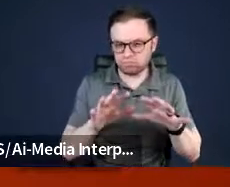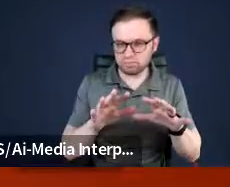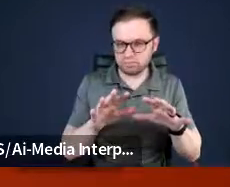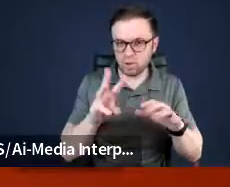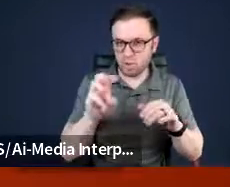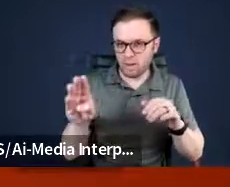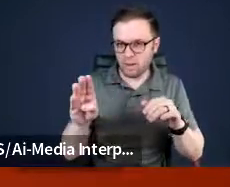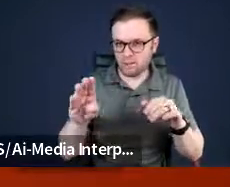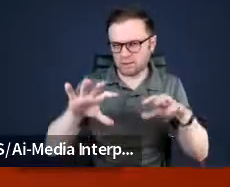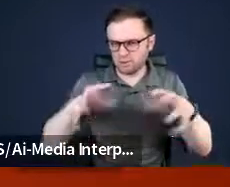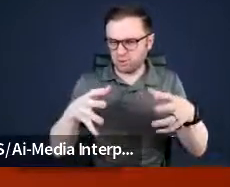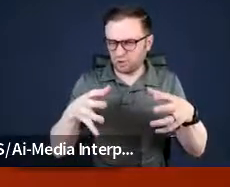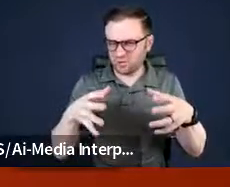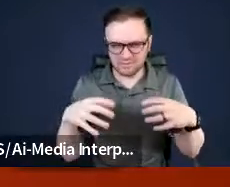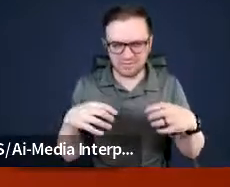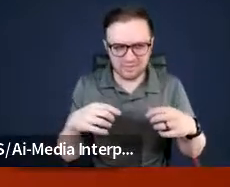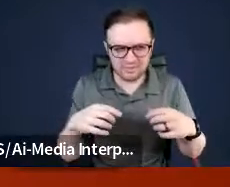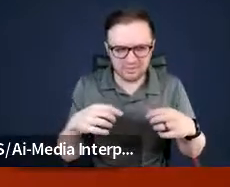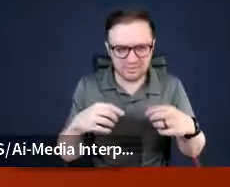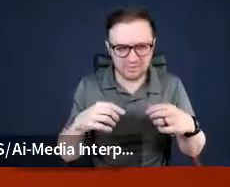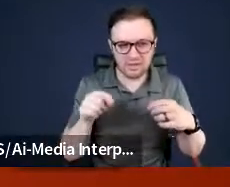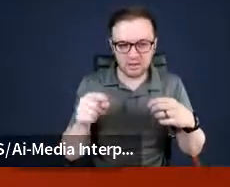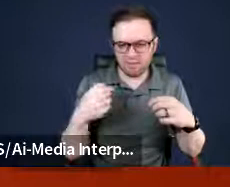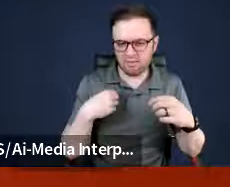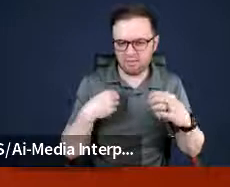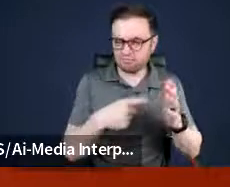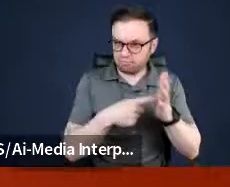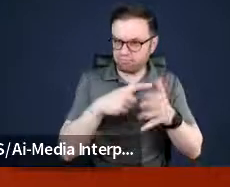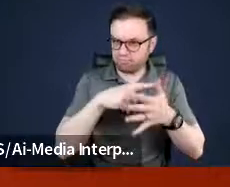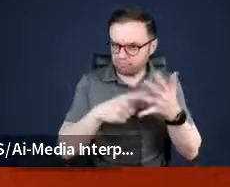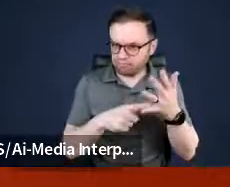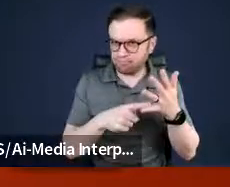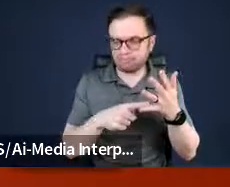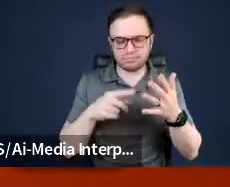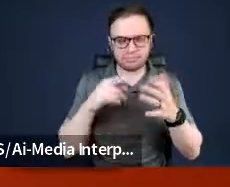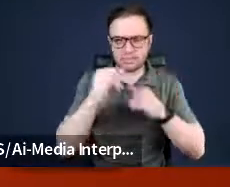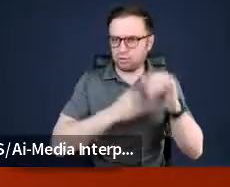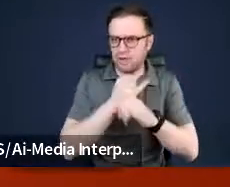just the World Wide Web Consortium.